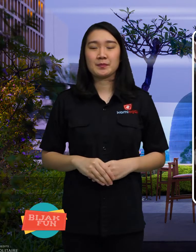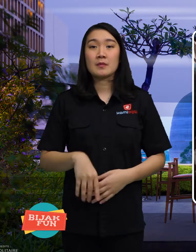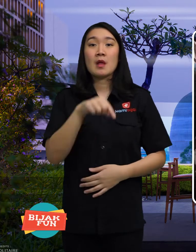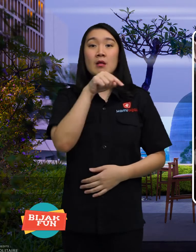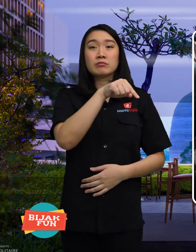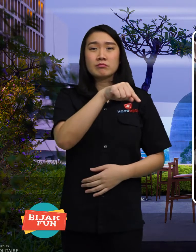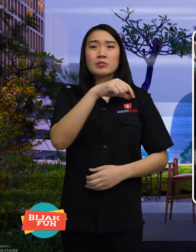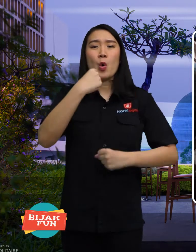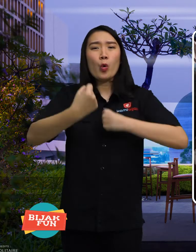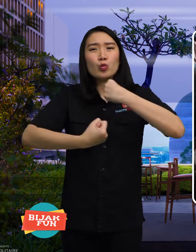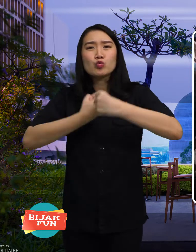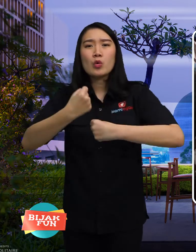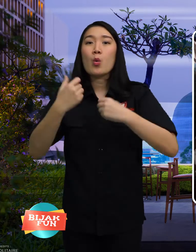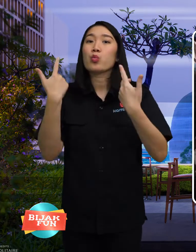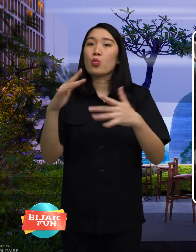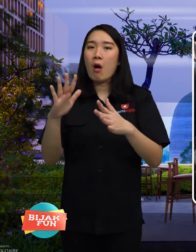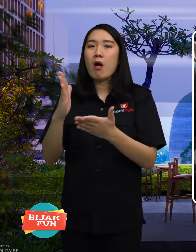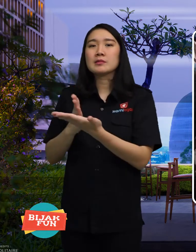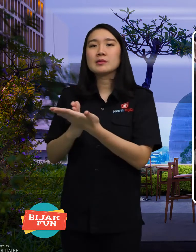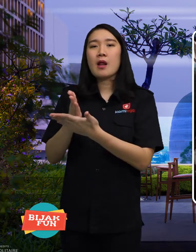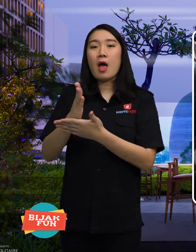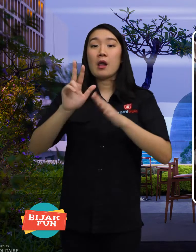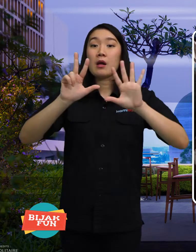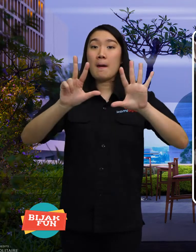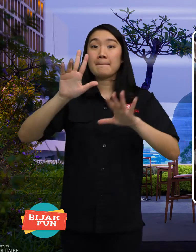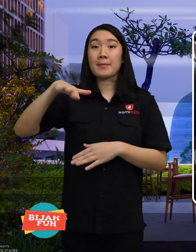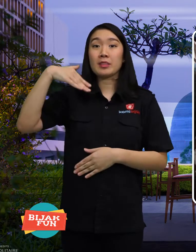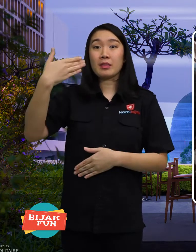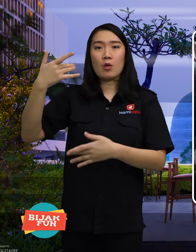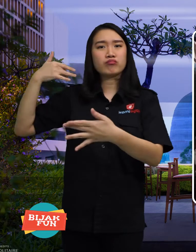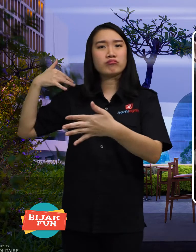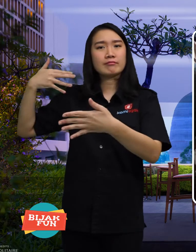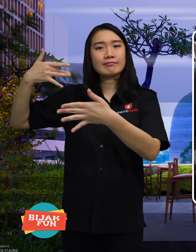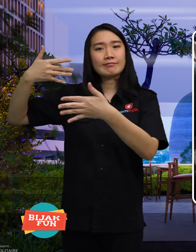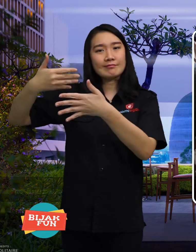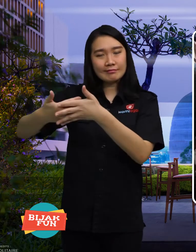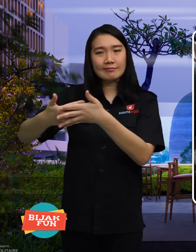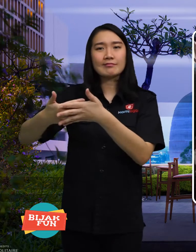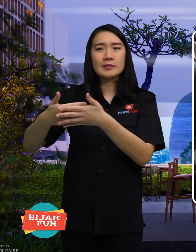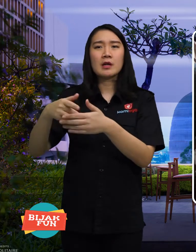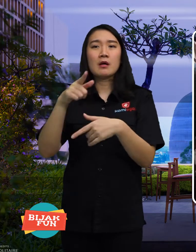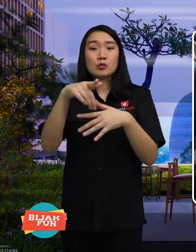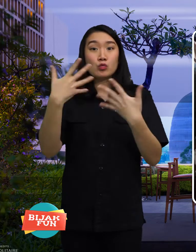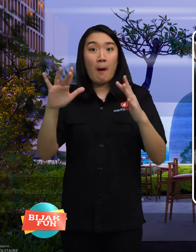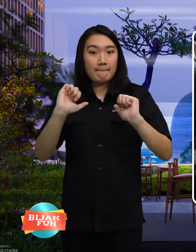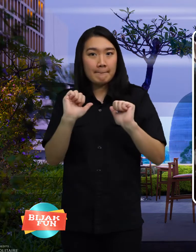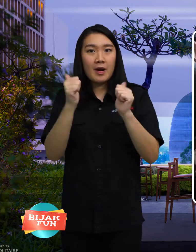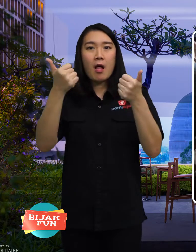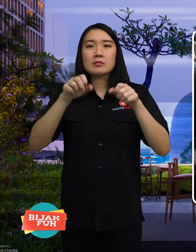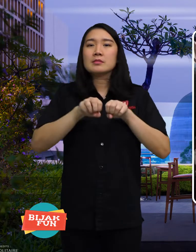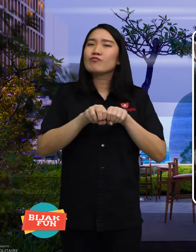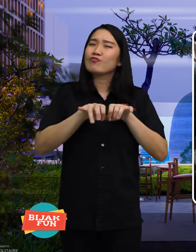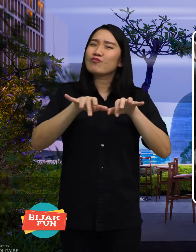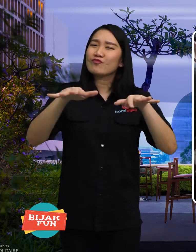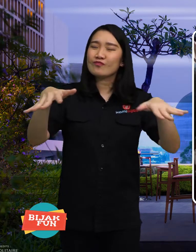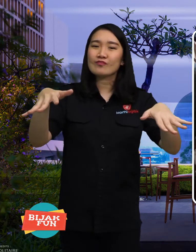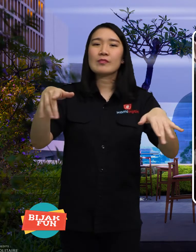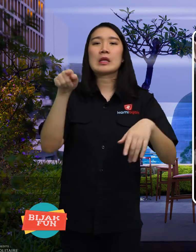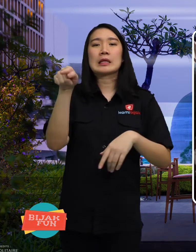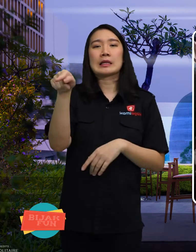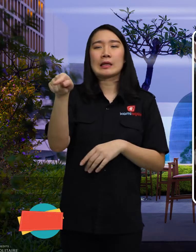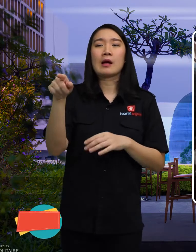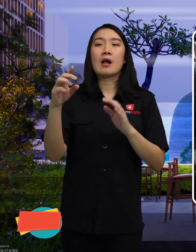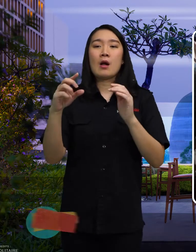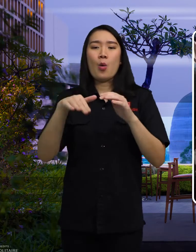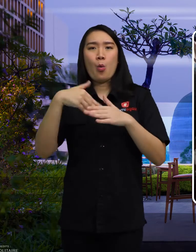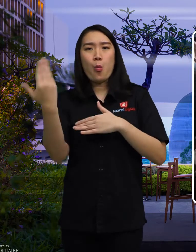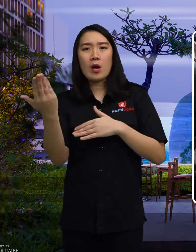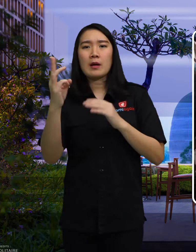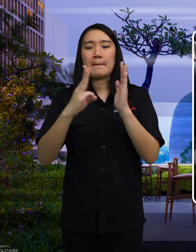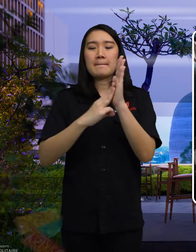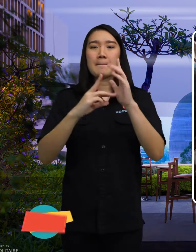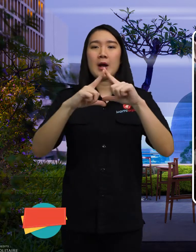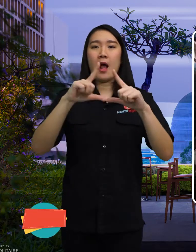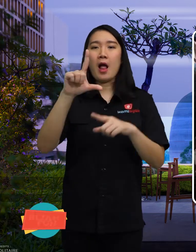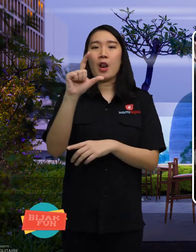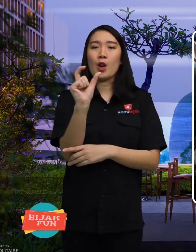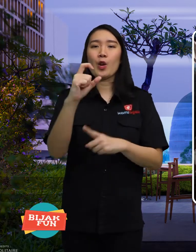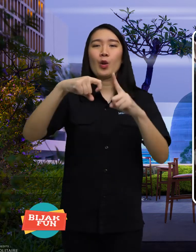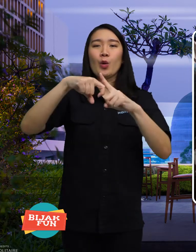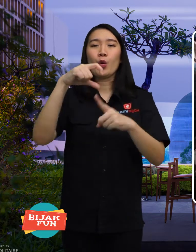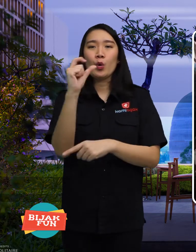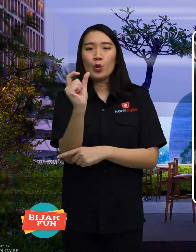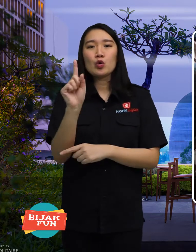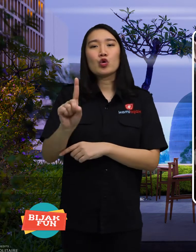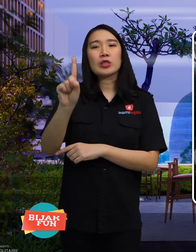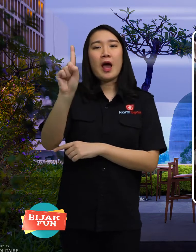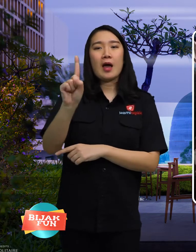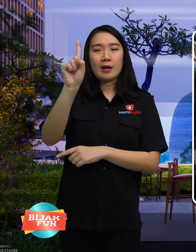This business has been running for 8 years and managed to spread beyond North Maluku